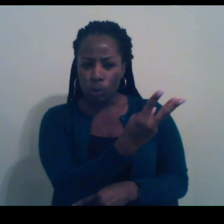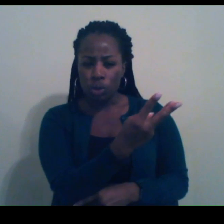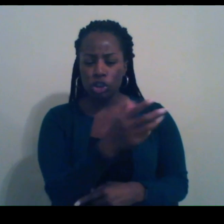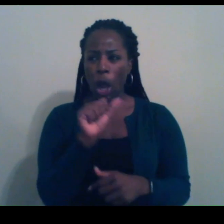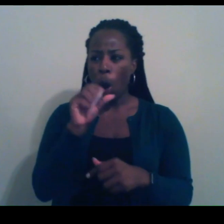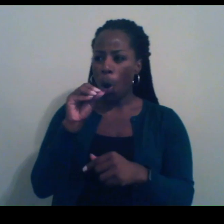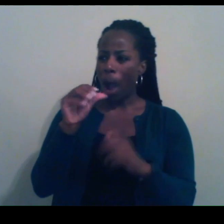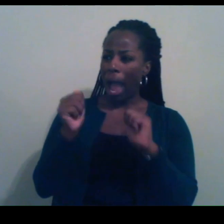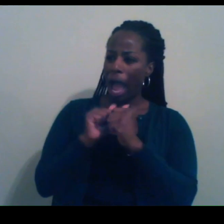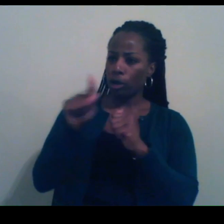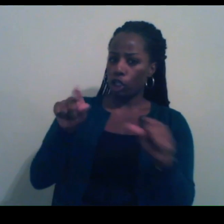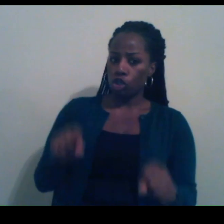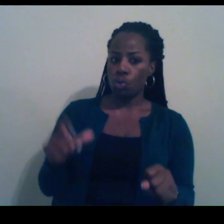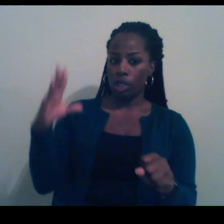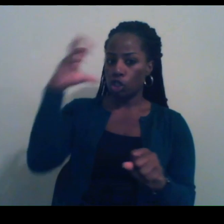but we haven't put out a million test yet